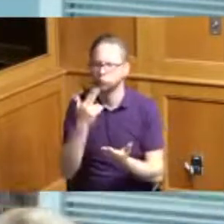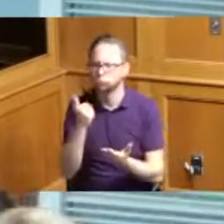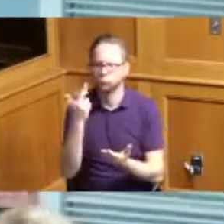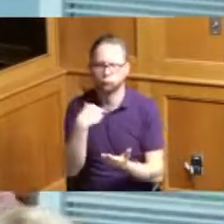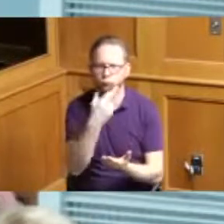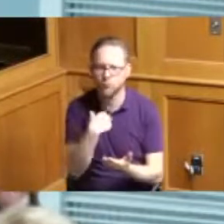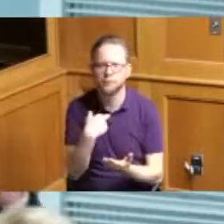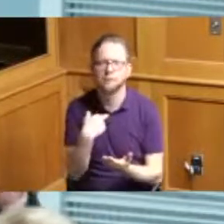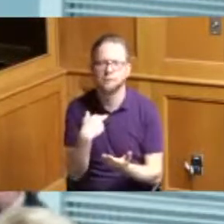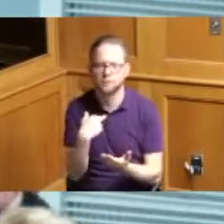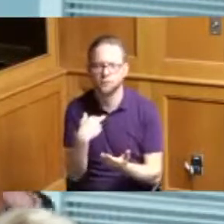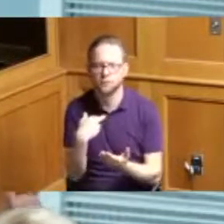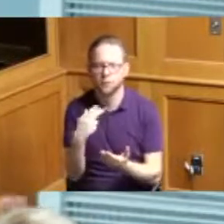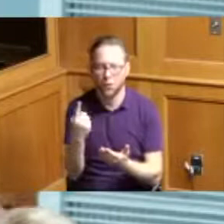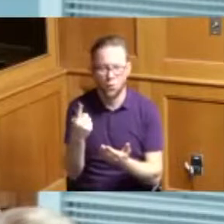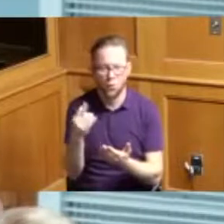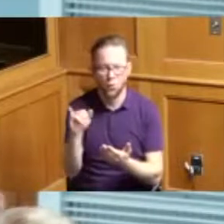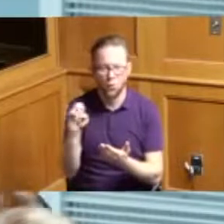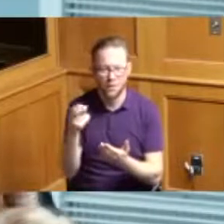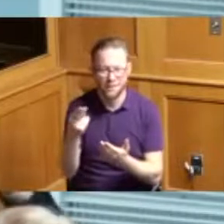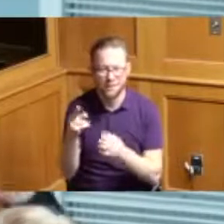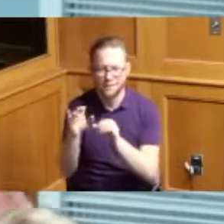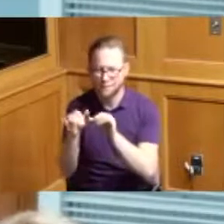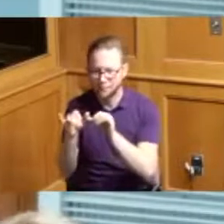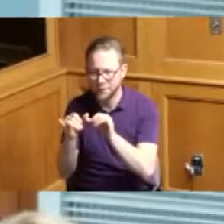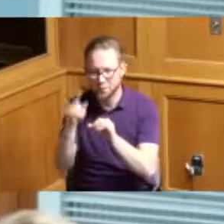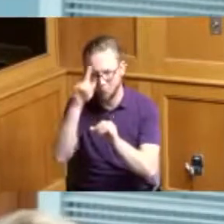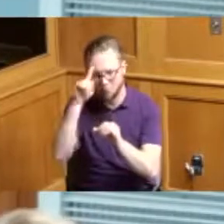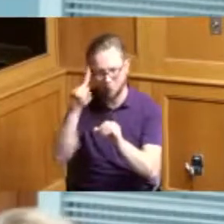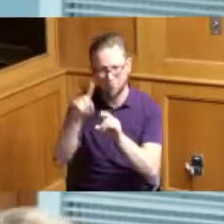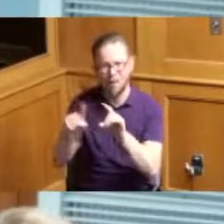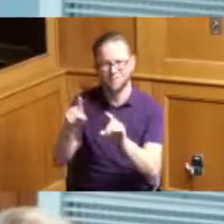a one-inch meter but because of the nature of the restaurant they have to use a lot of water in